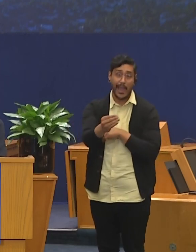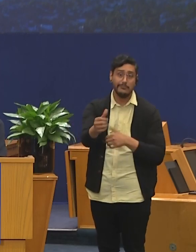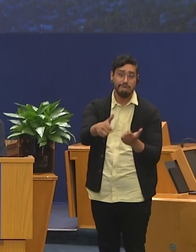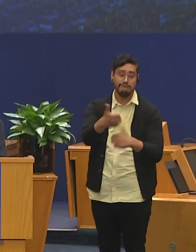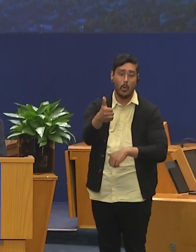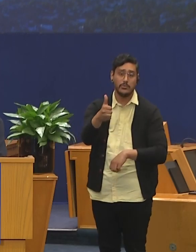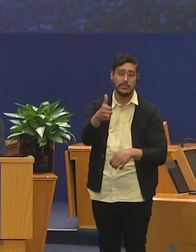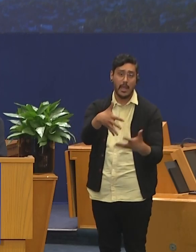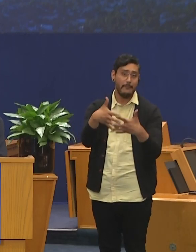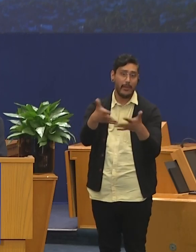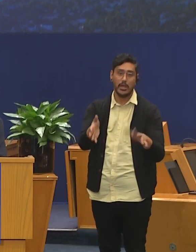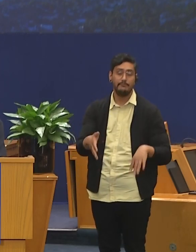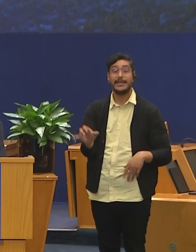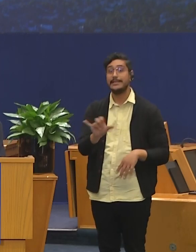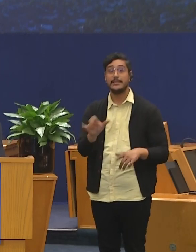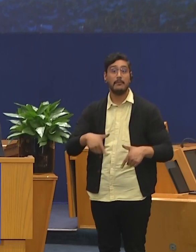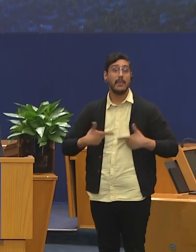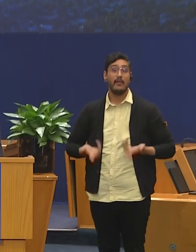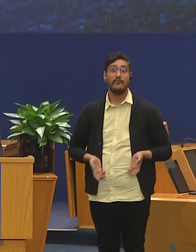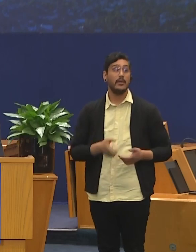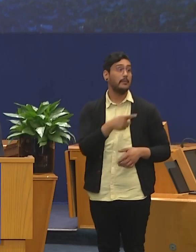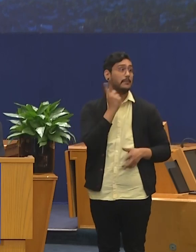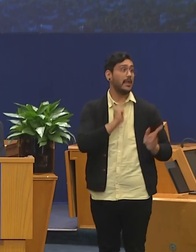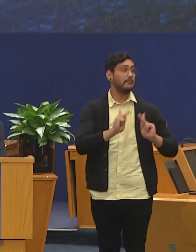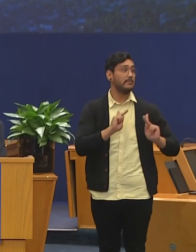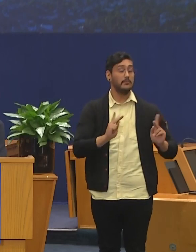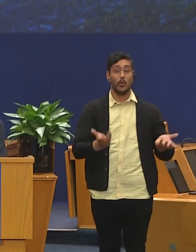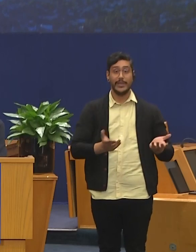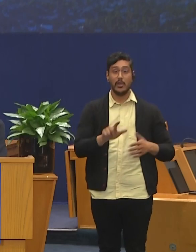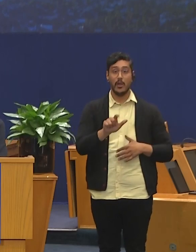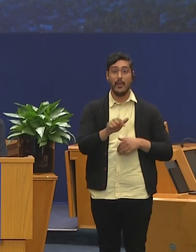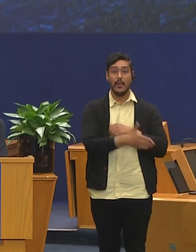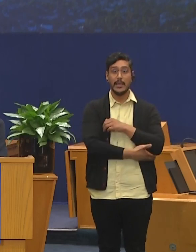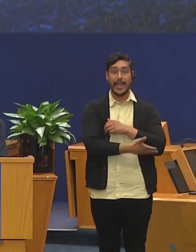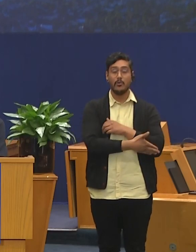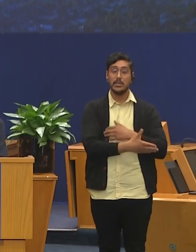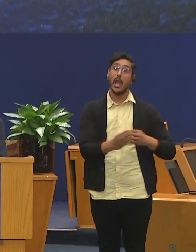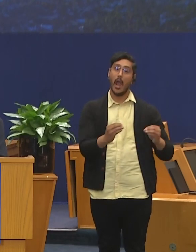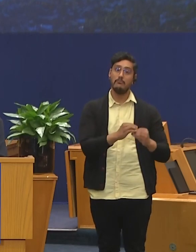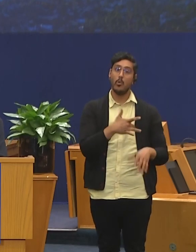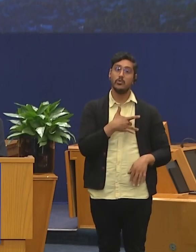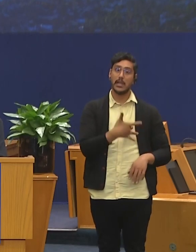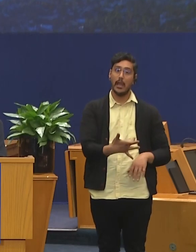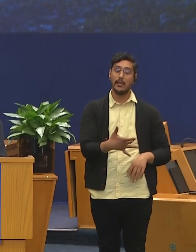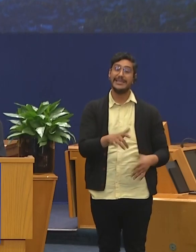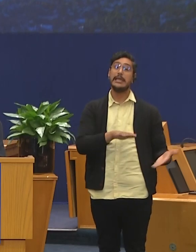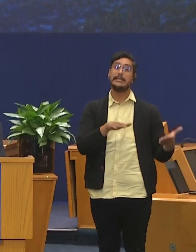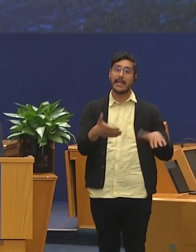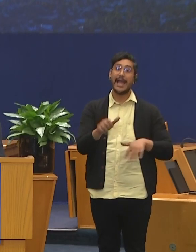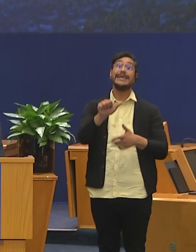MOST OF AMERICA. AND THE SAME HOLDS TRUE AT THE END OF LIFE. BLACK RESIDENTS HERE IN L.A.